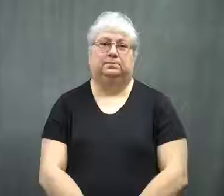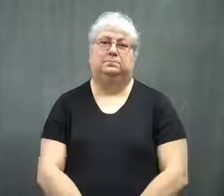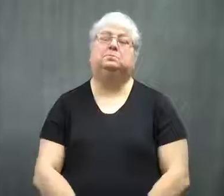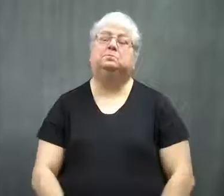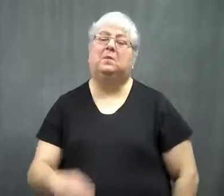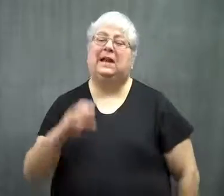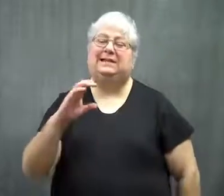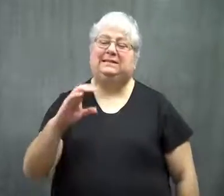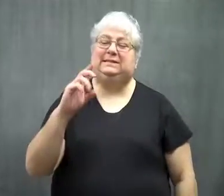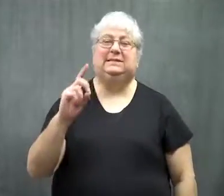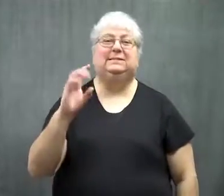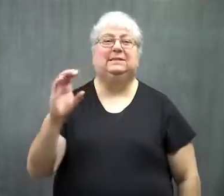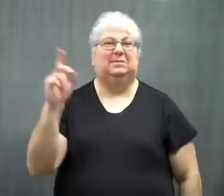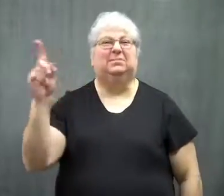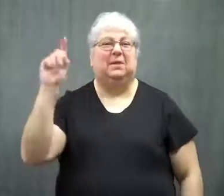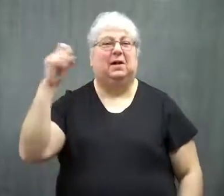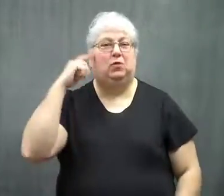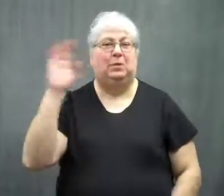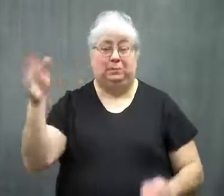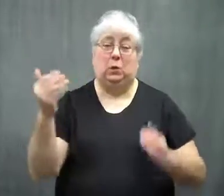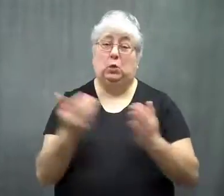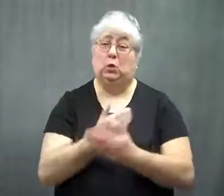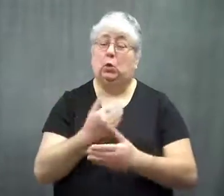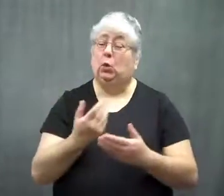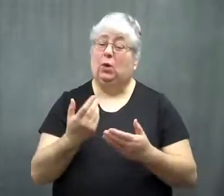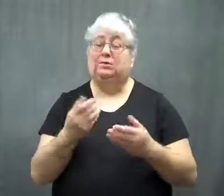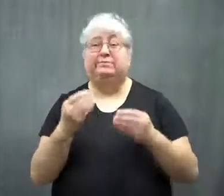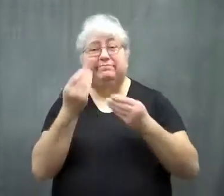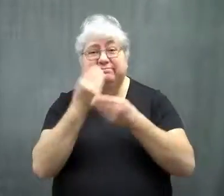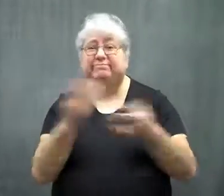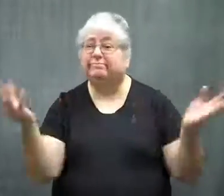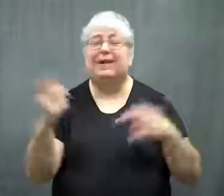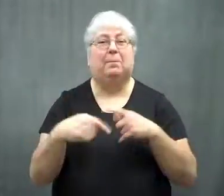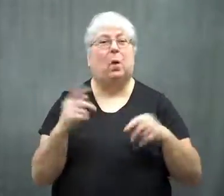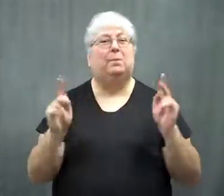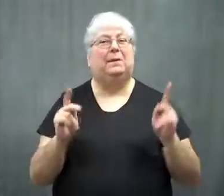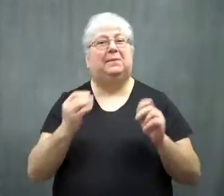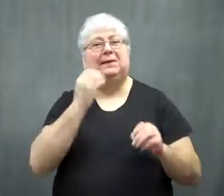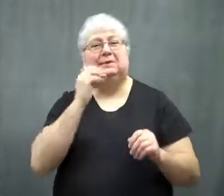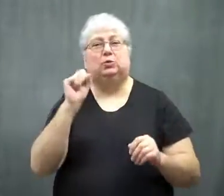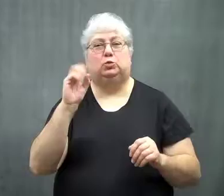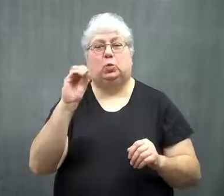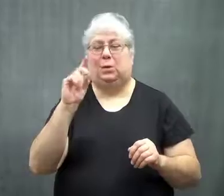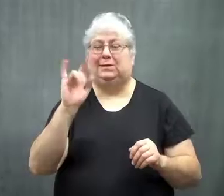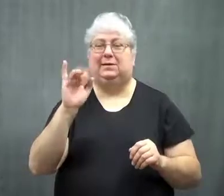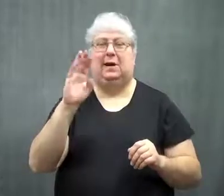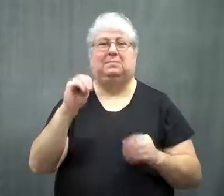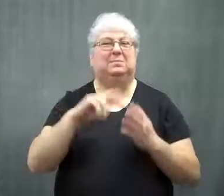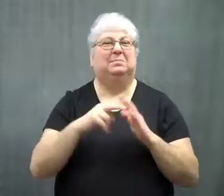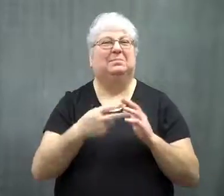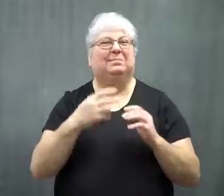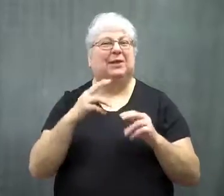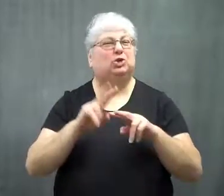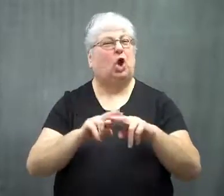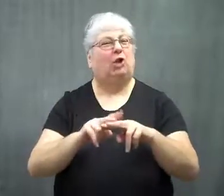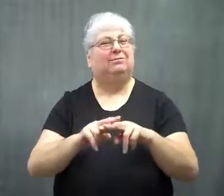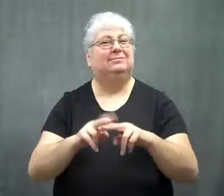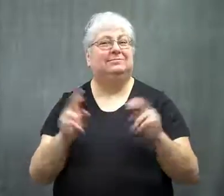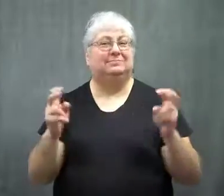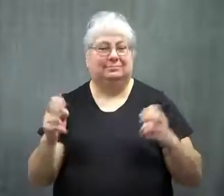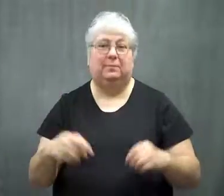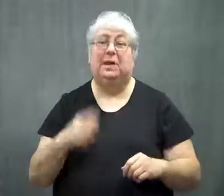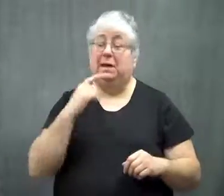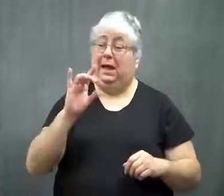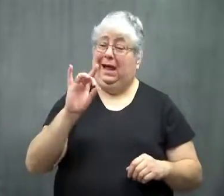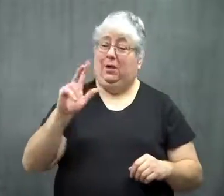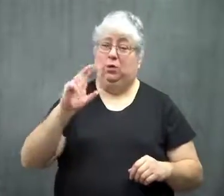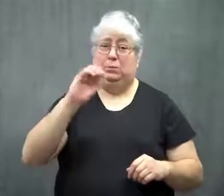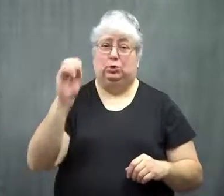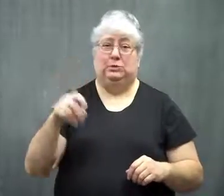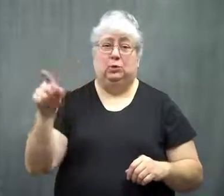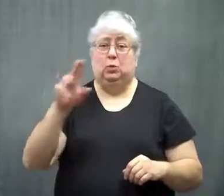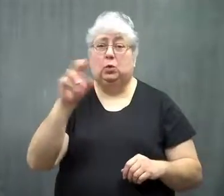The CDC released a report about the consumption of sodium, or salt.